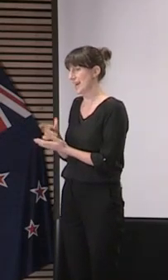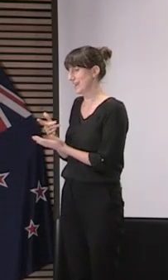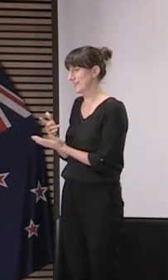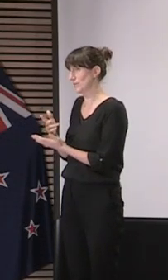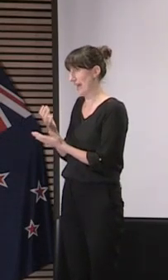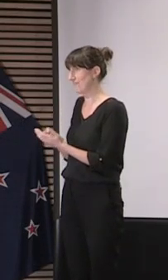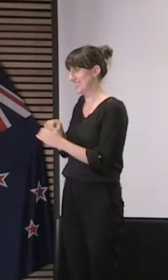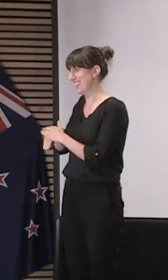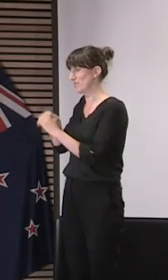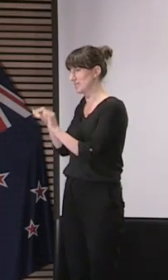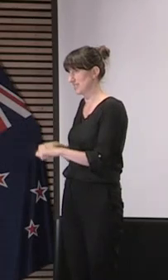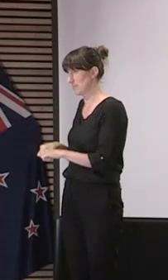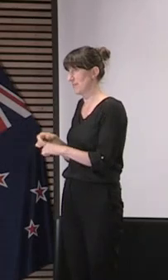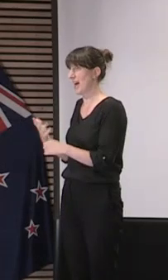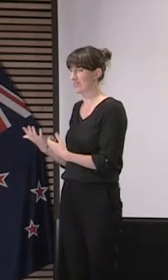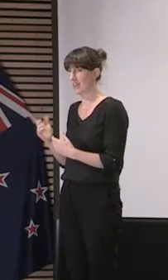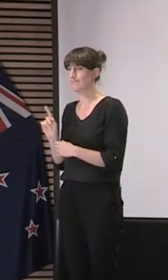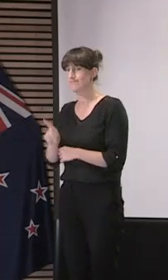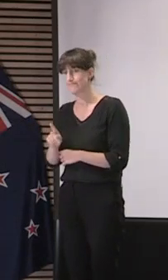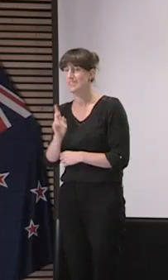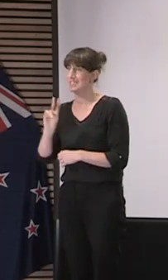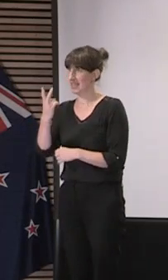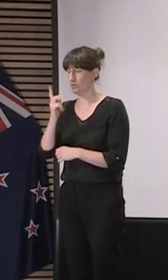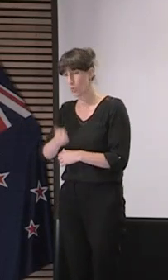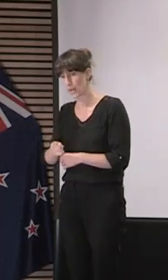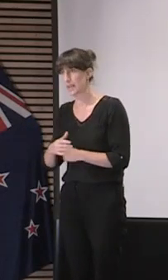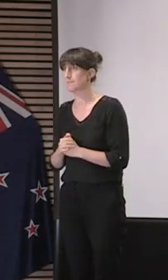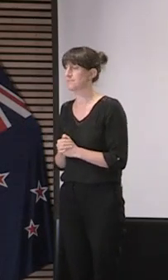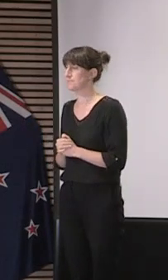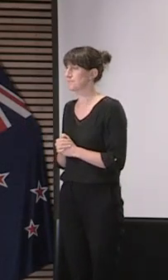breach and then taken